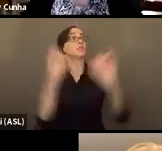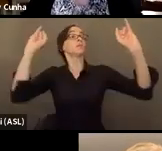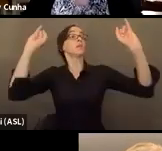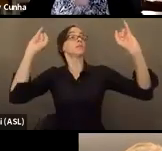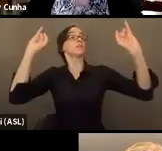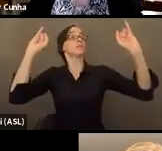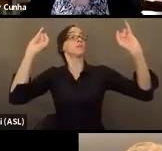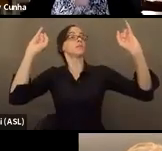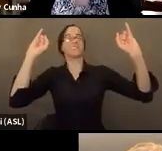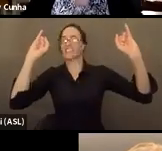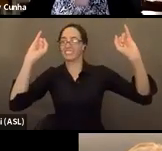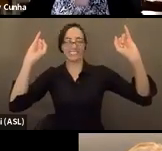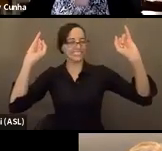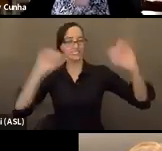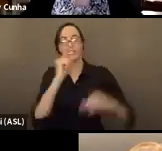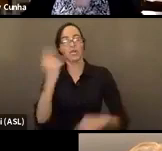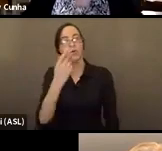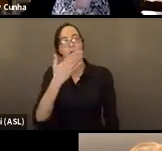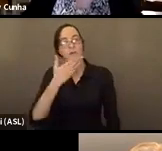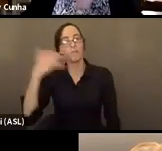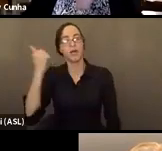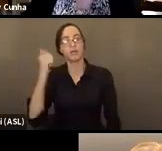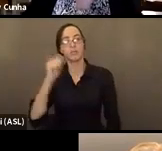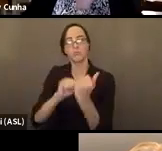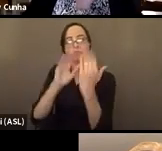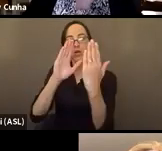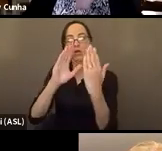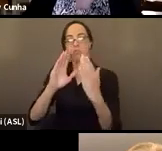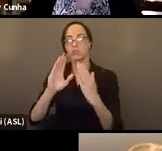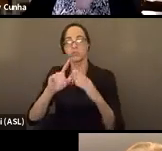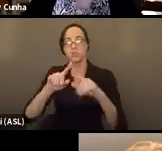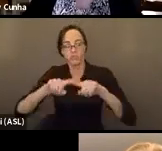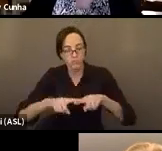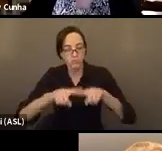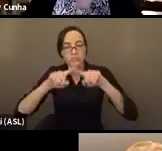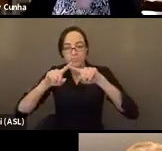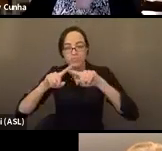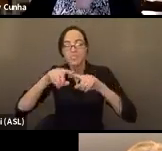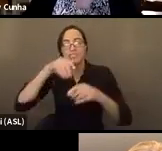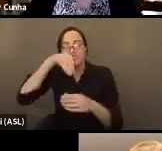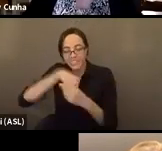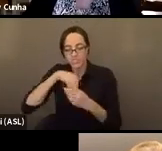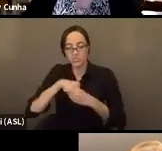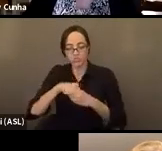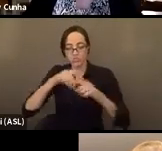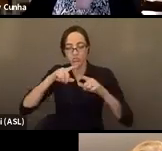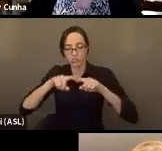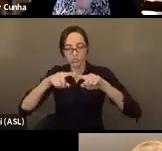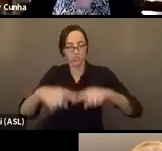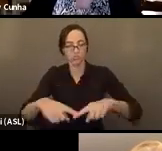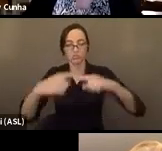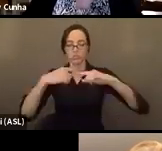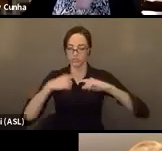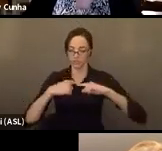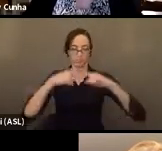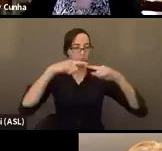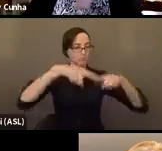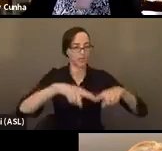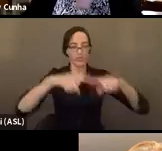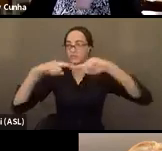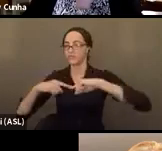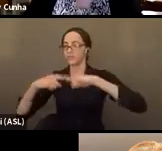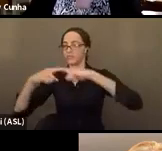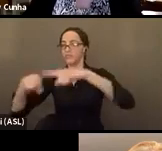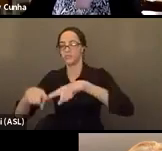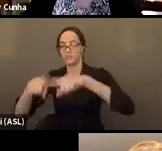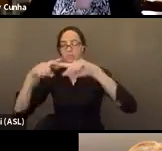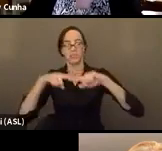best approach interdependence we are all dependent on each other at times in our life so again i just